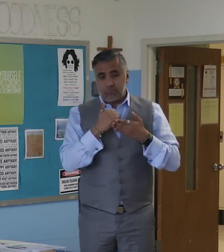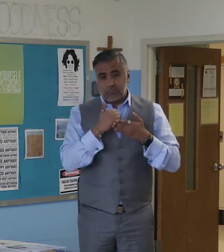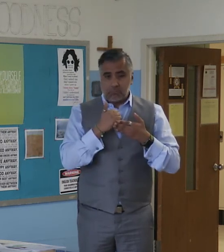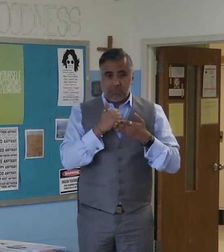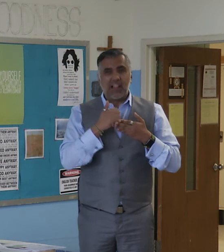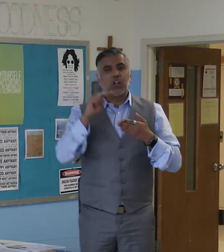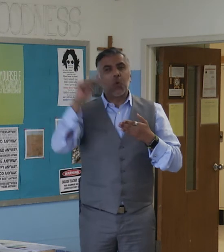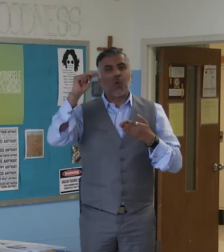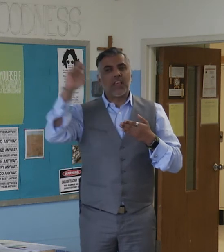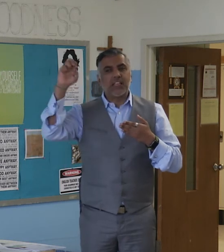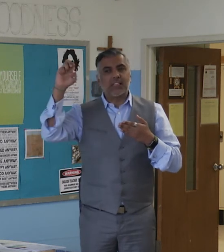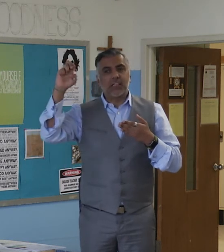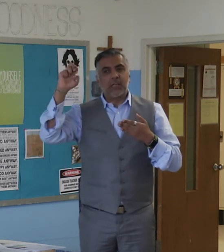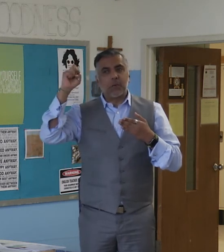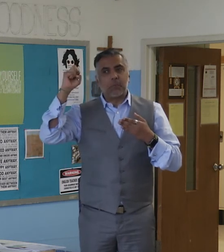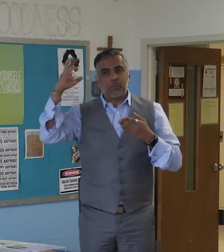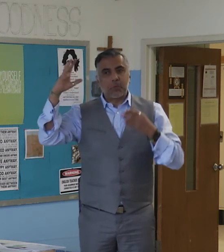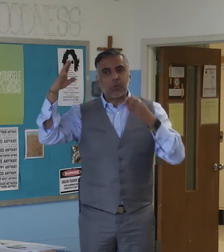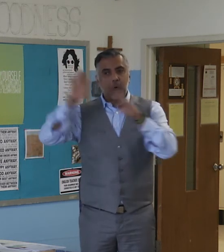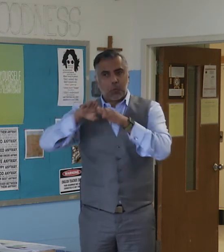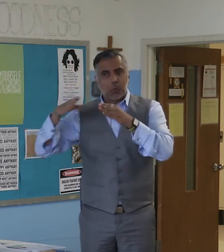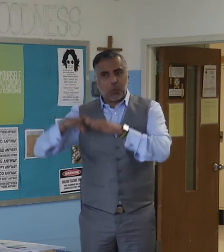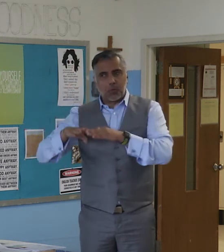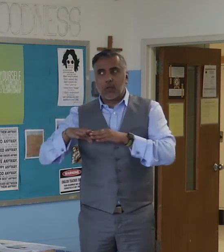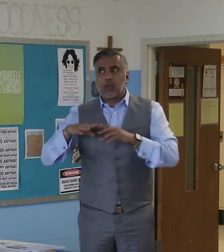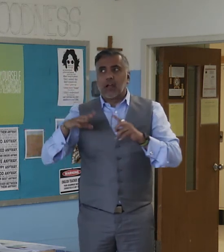Northeast where most of the closings, or Midwest, are occurring, simply as they move to